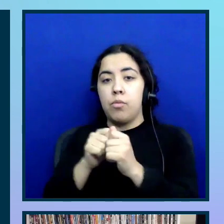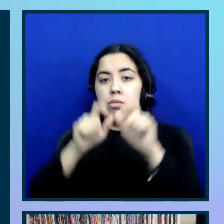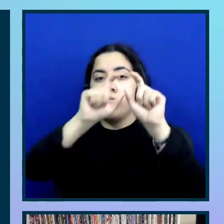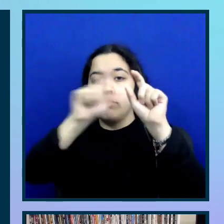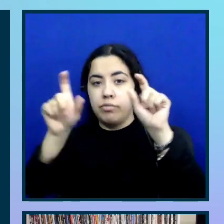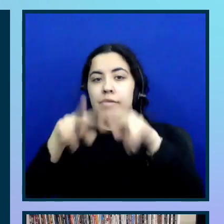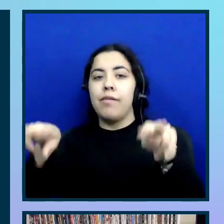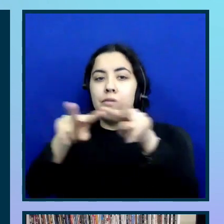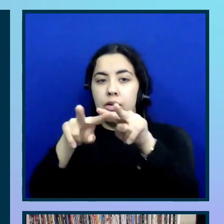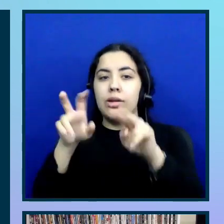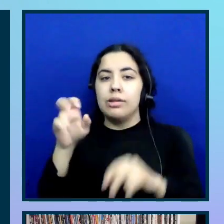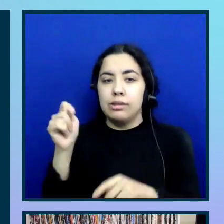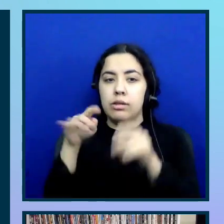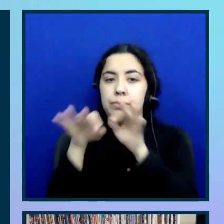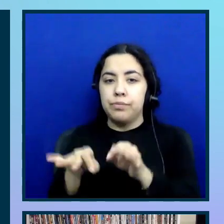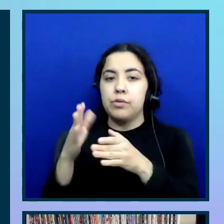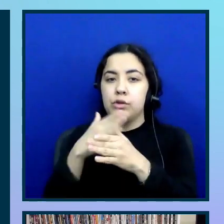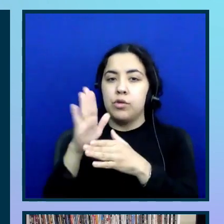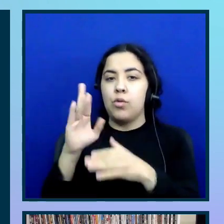as share your random IDs heading.